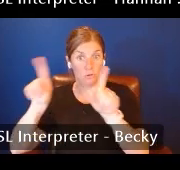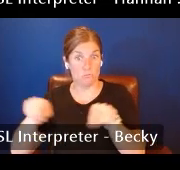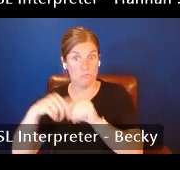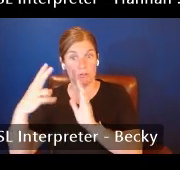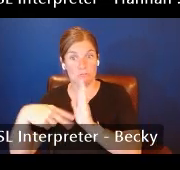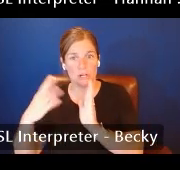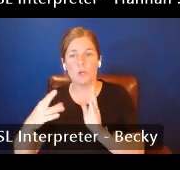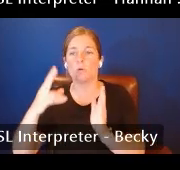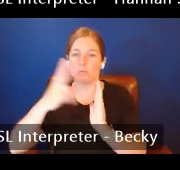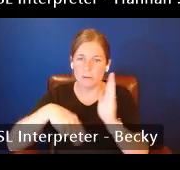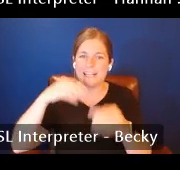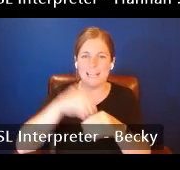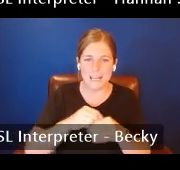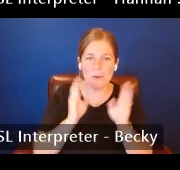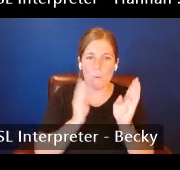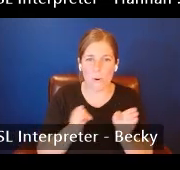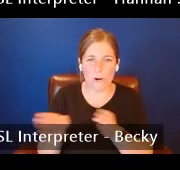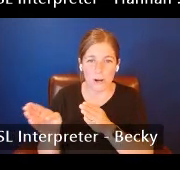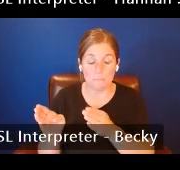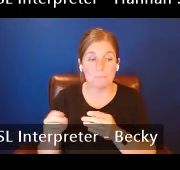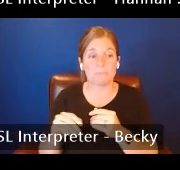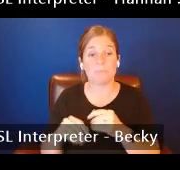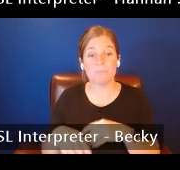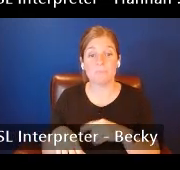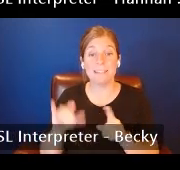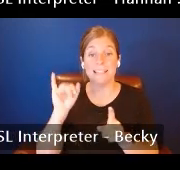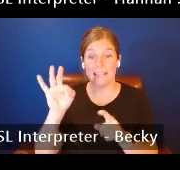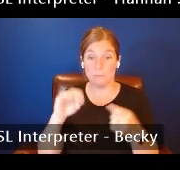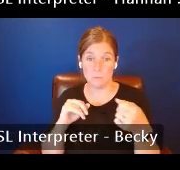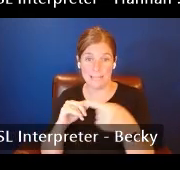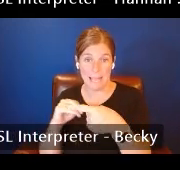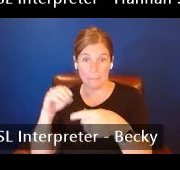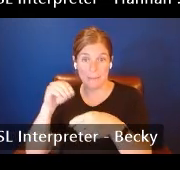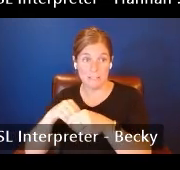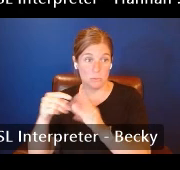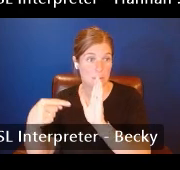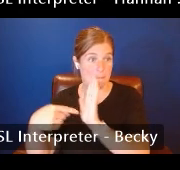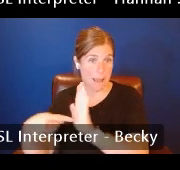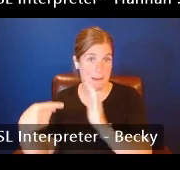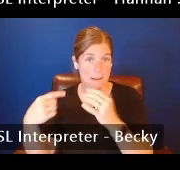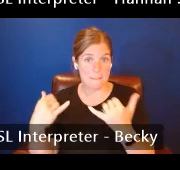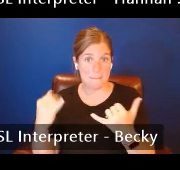In front of the map, what comes next is the map. And if you tap into that, we'll demo some of the things